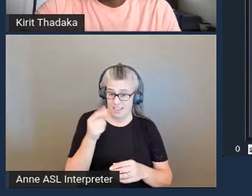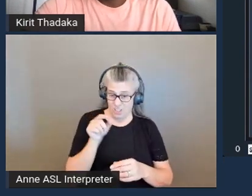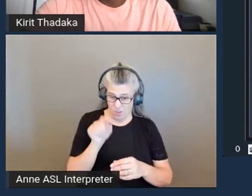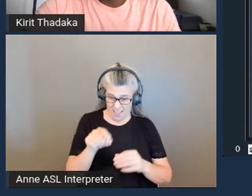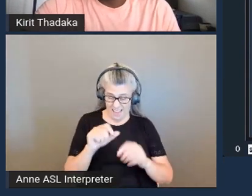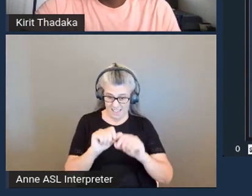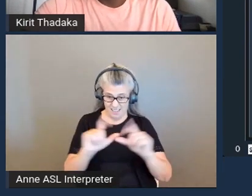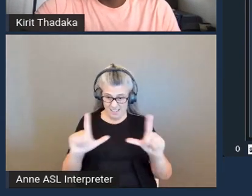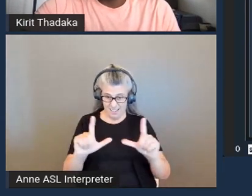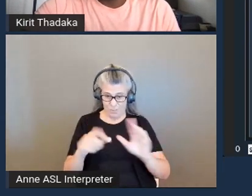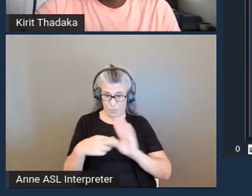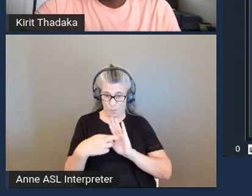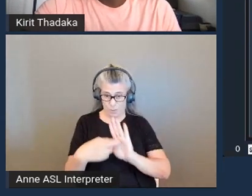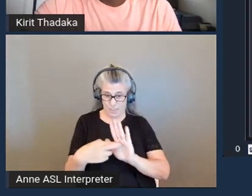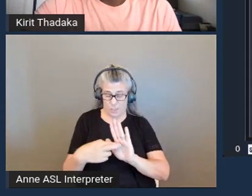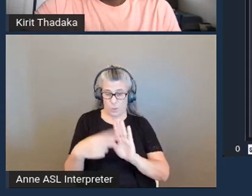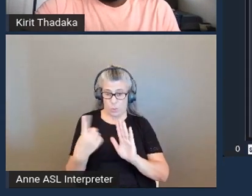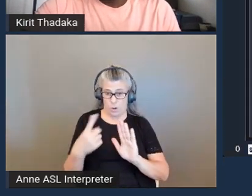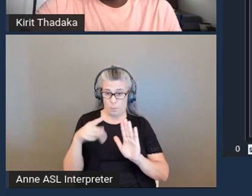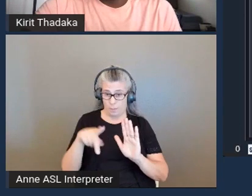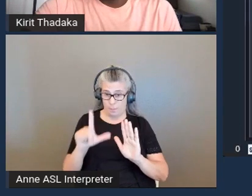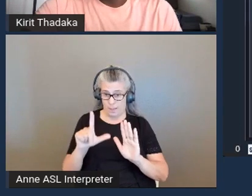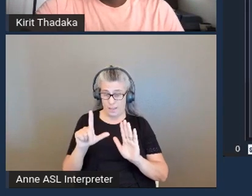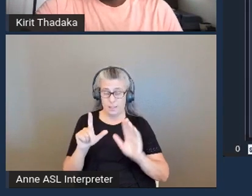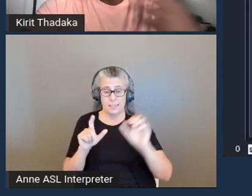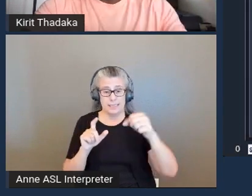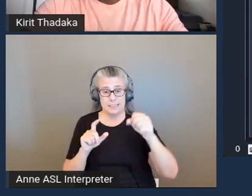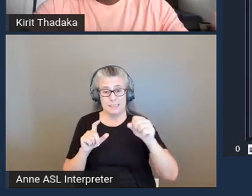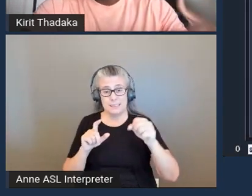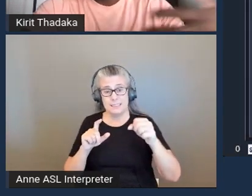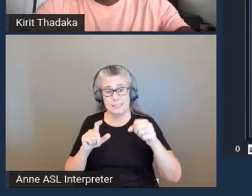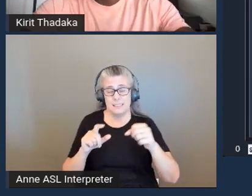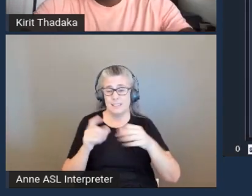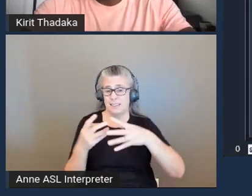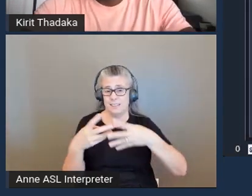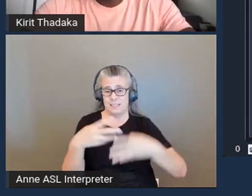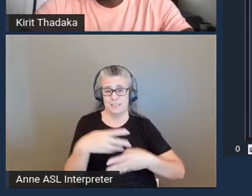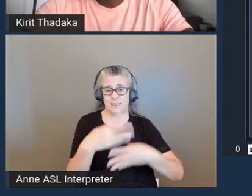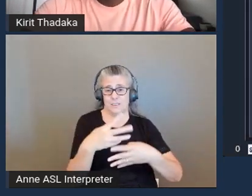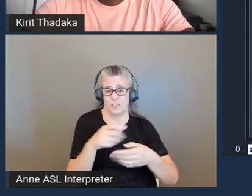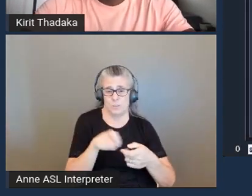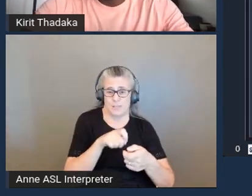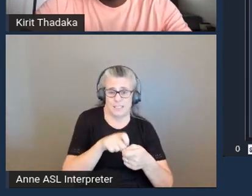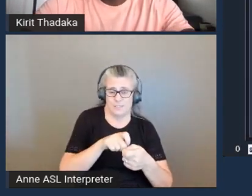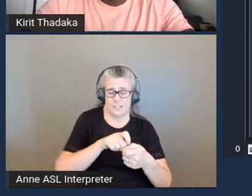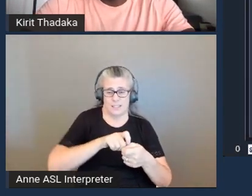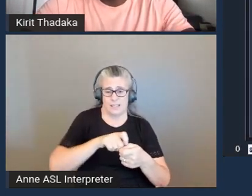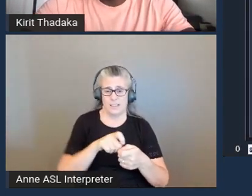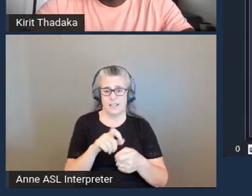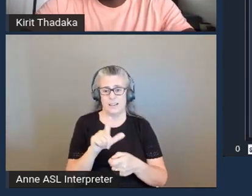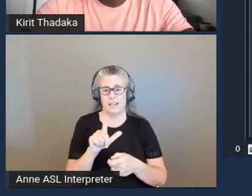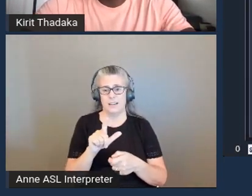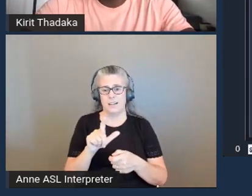that we just defined in this notebook that had the specific Lambda function that's being invoked, so that's the pipeline you can see